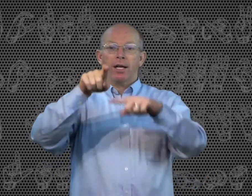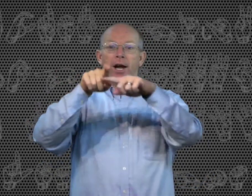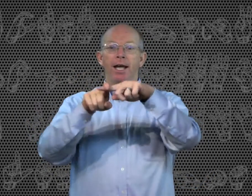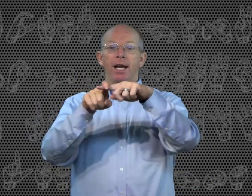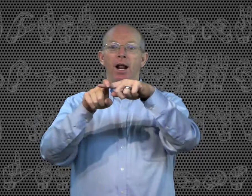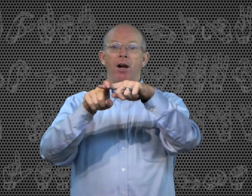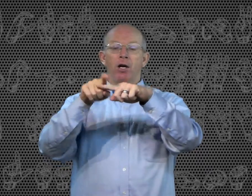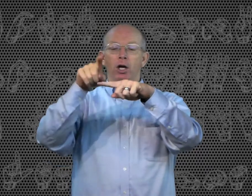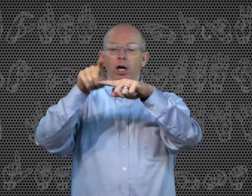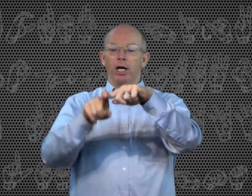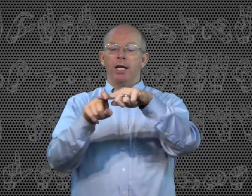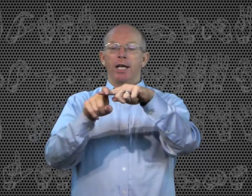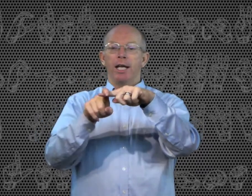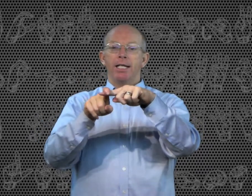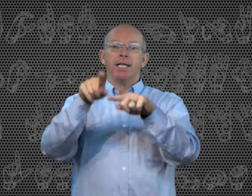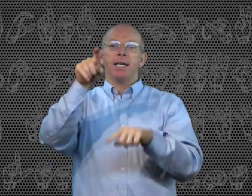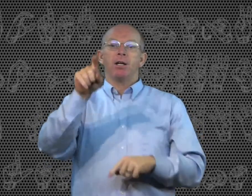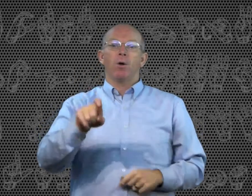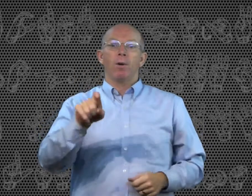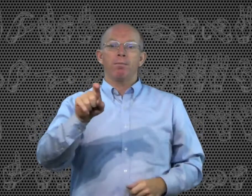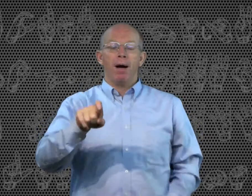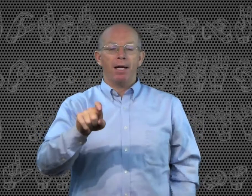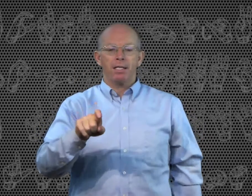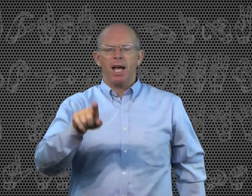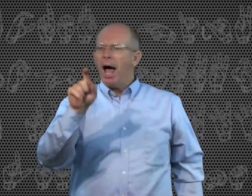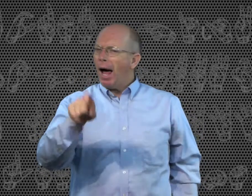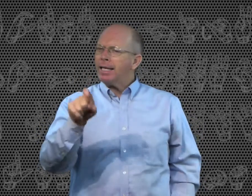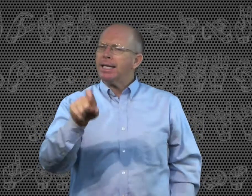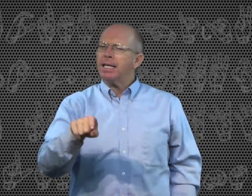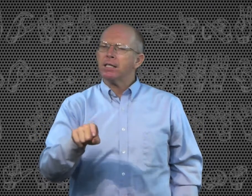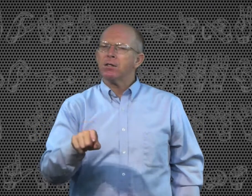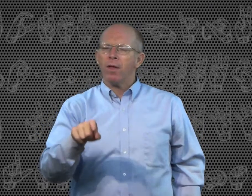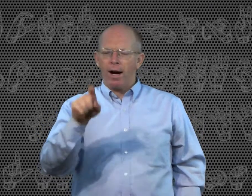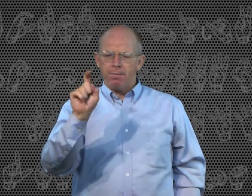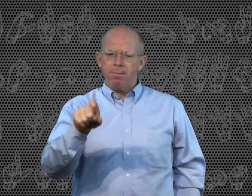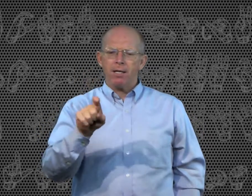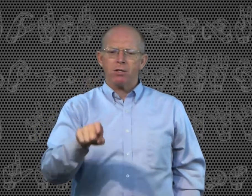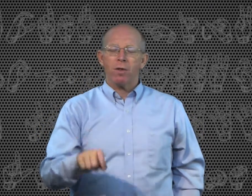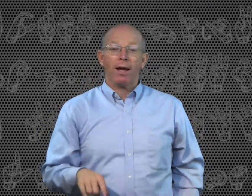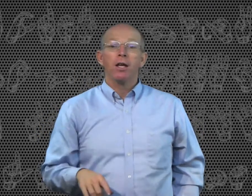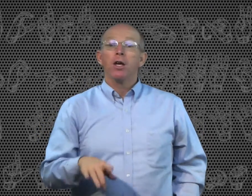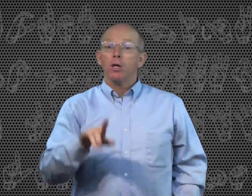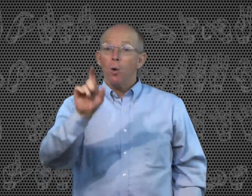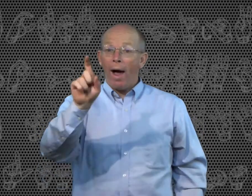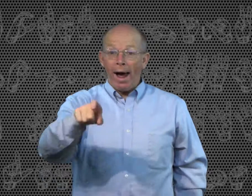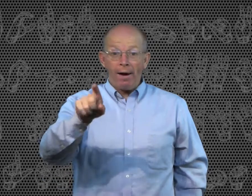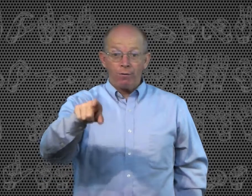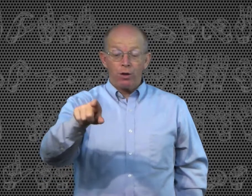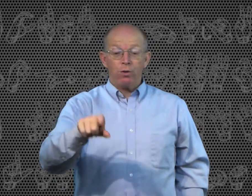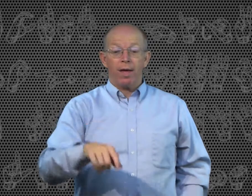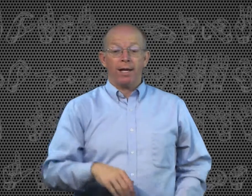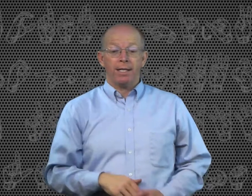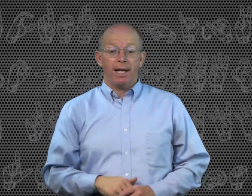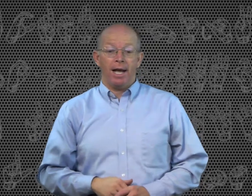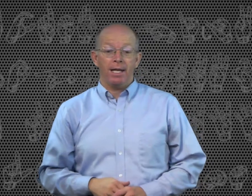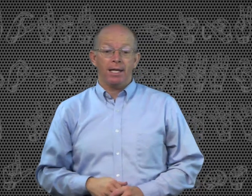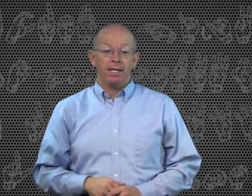like you are hanging it on a hook. NEED or MUST I NEED to do that. I MUST do that. You HAVE to do that today.